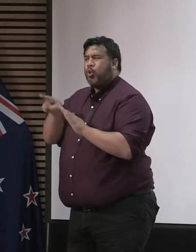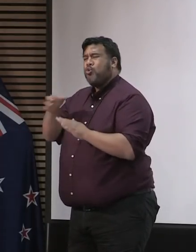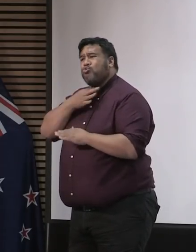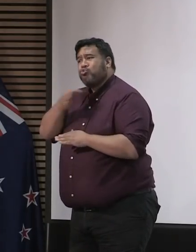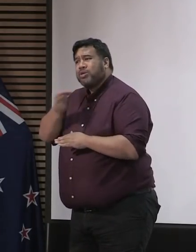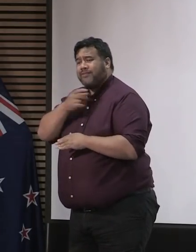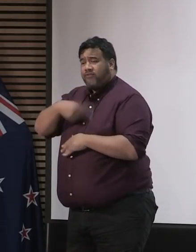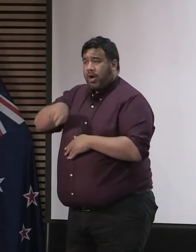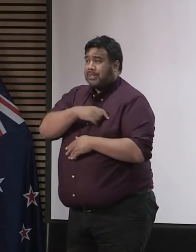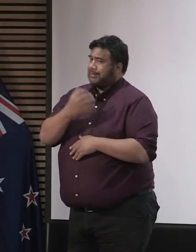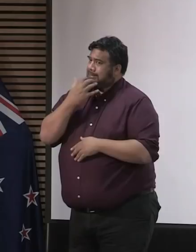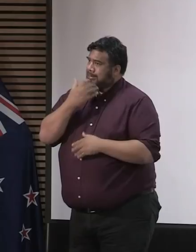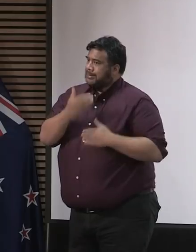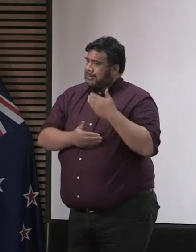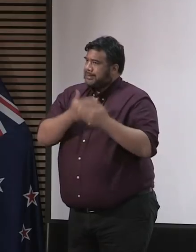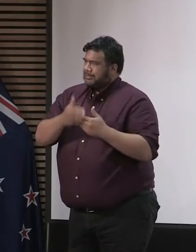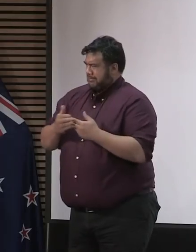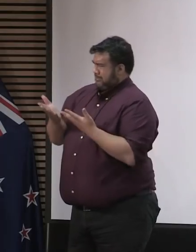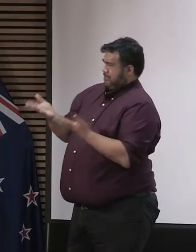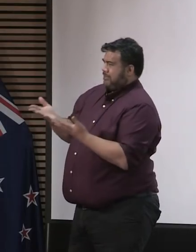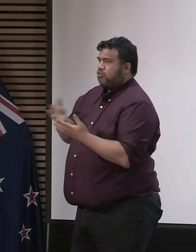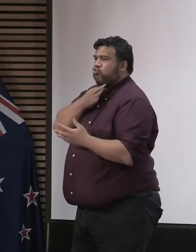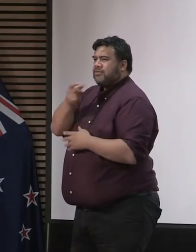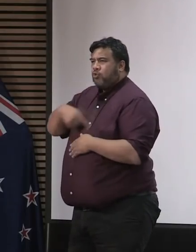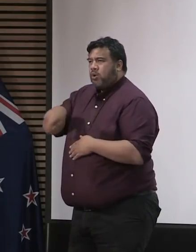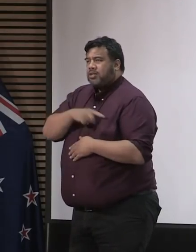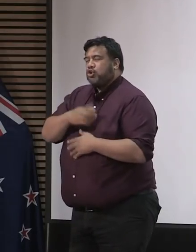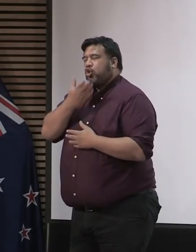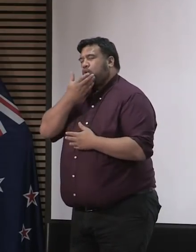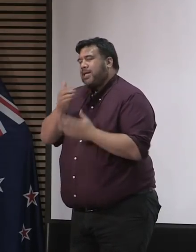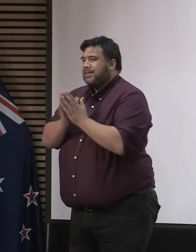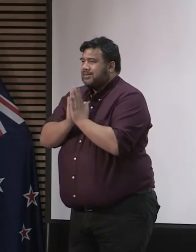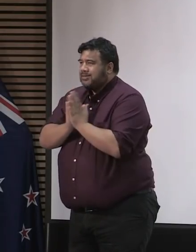so again I say please do not travel unnecessarily or gather.